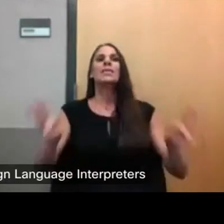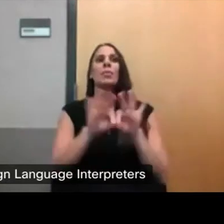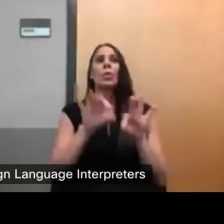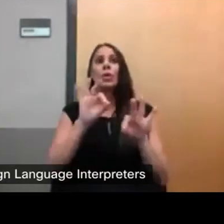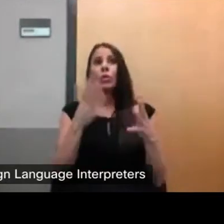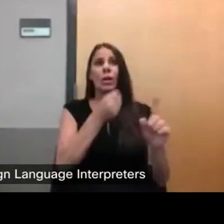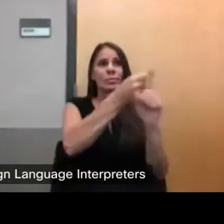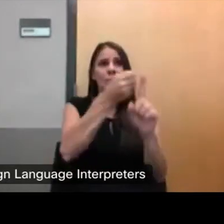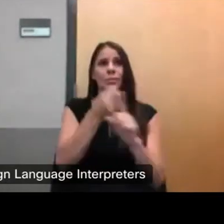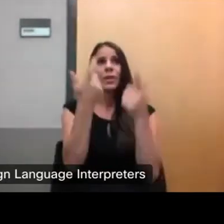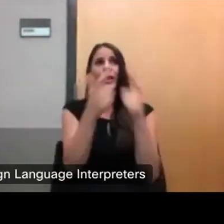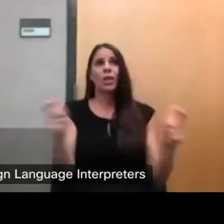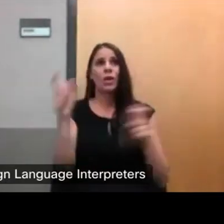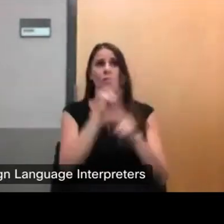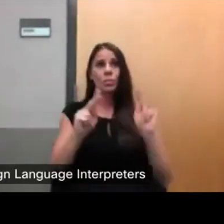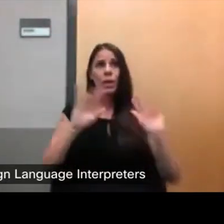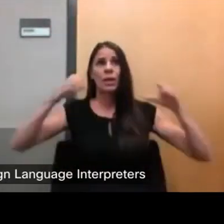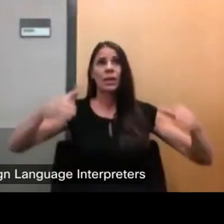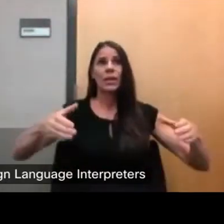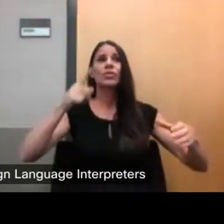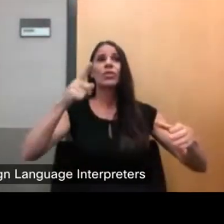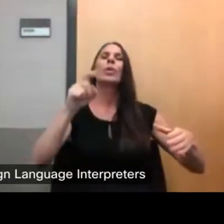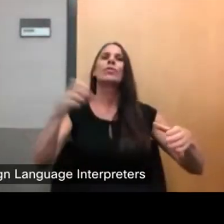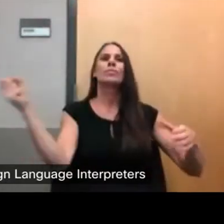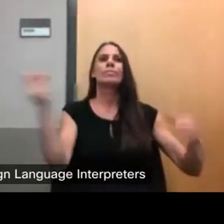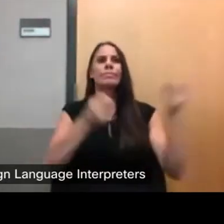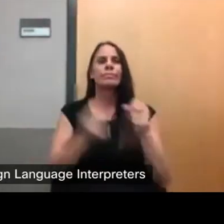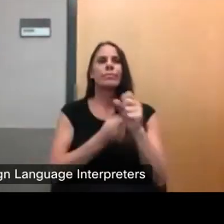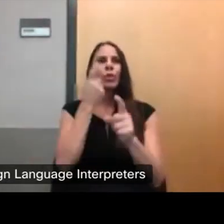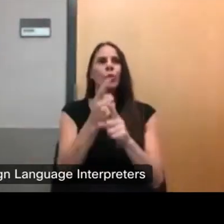population that you have the right messengers. Because, obviously, we're in a we're in a